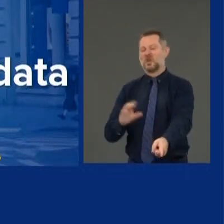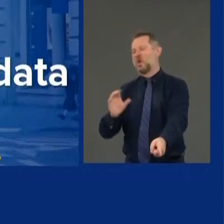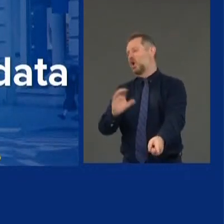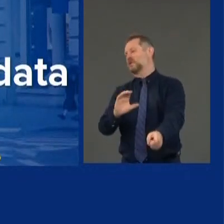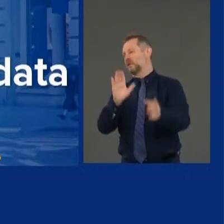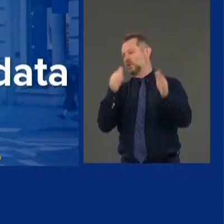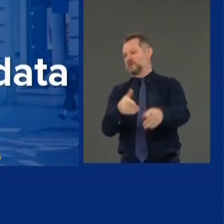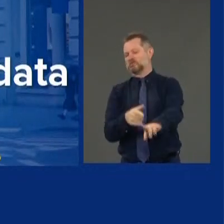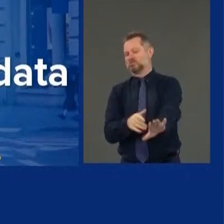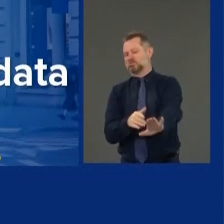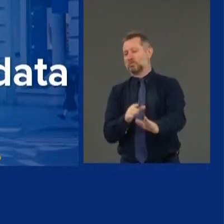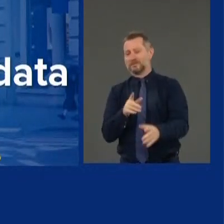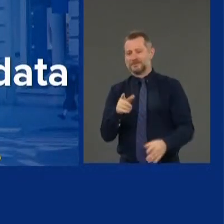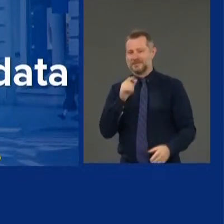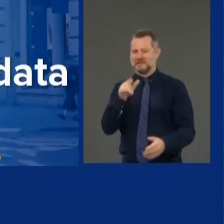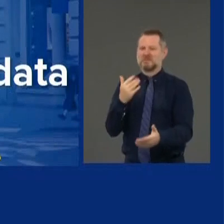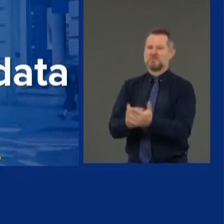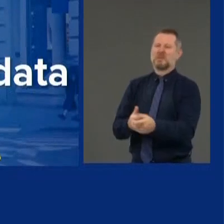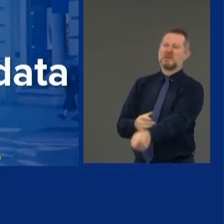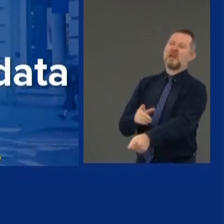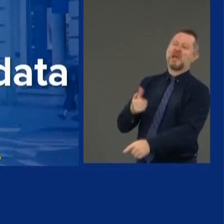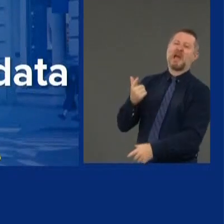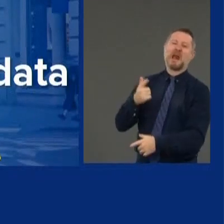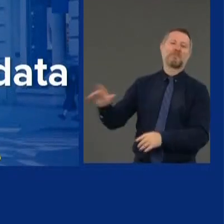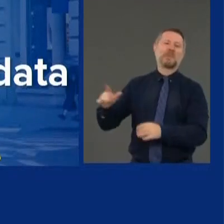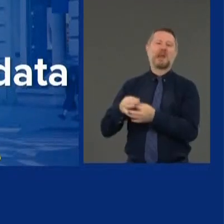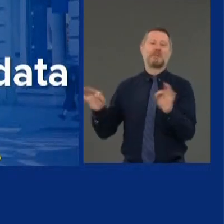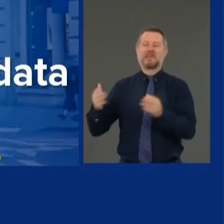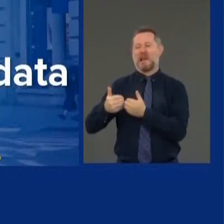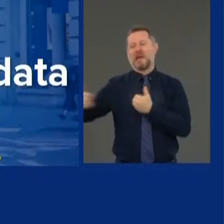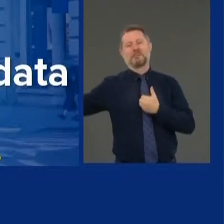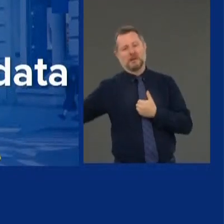DID A COVID TEST. FOUND OUT IT WAS CONSERVATIVE.